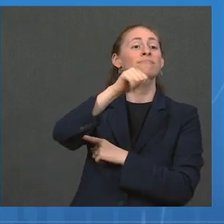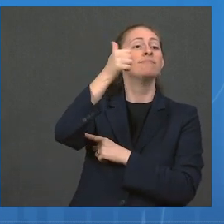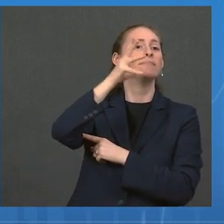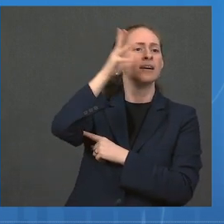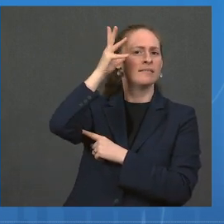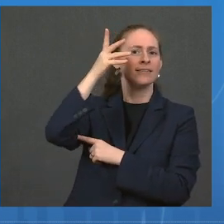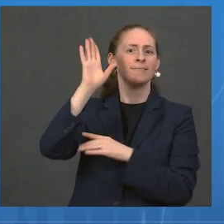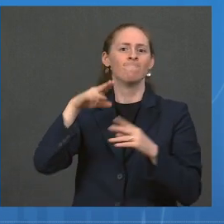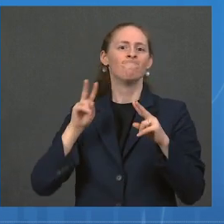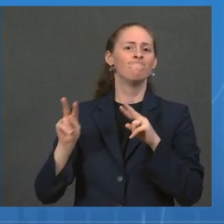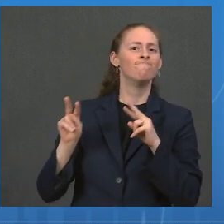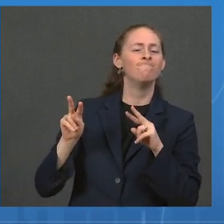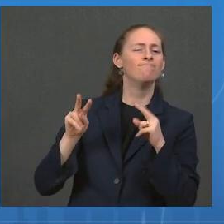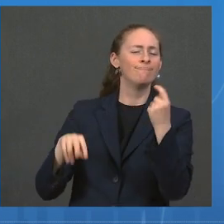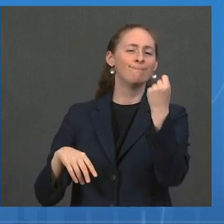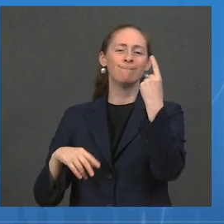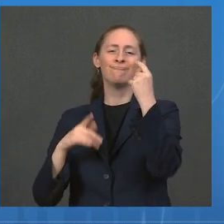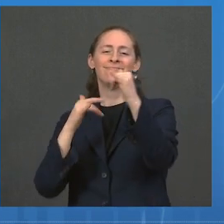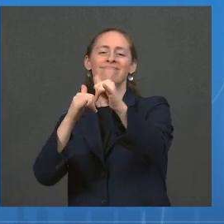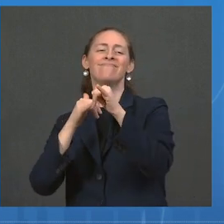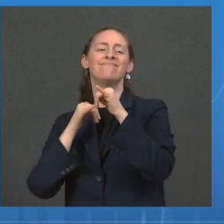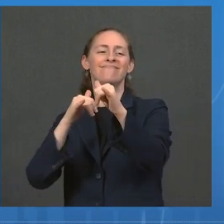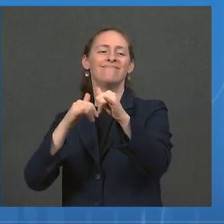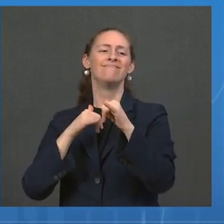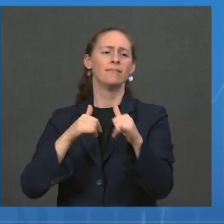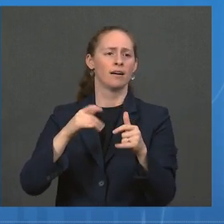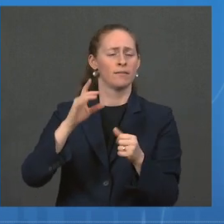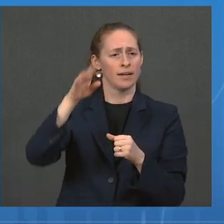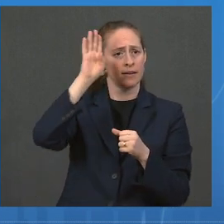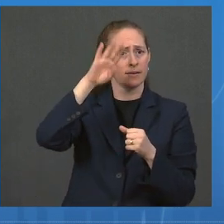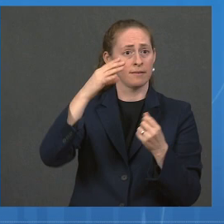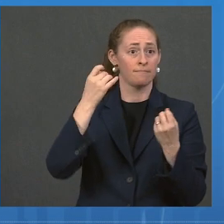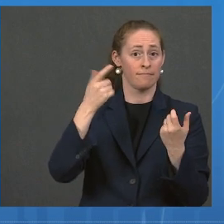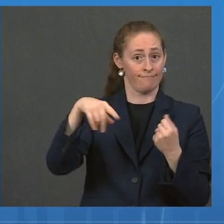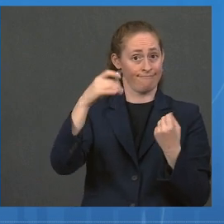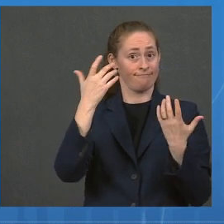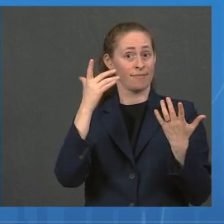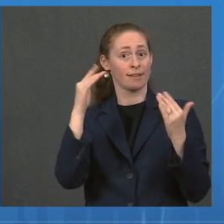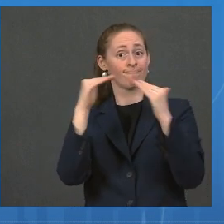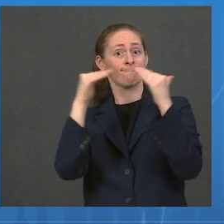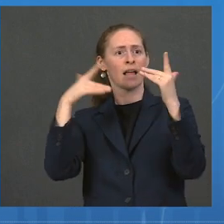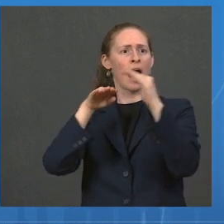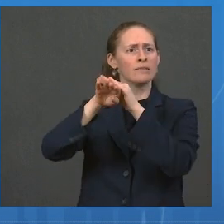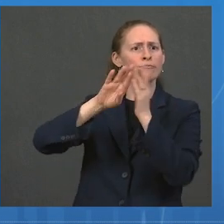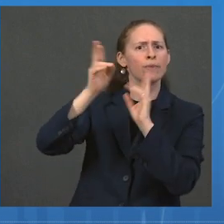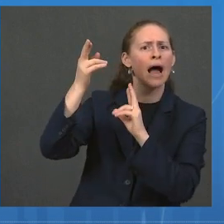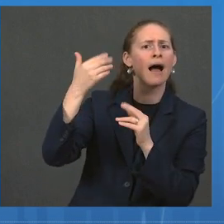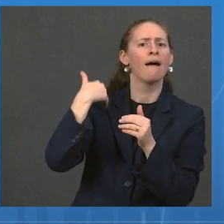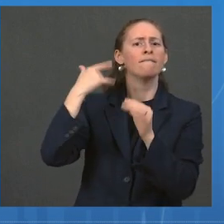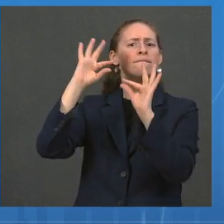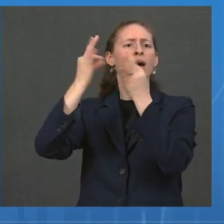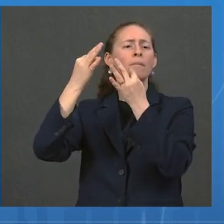Now, we also know that not all parents have access to a pediatrician or a family doctor to whom they could ask their questions.